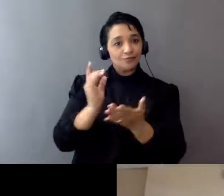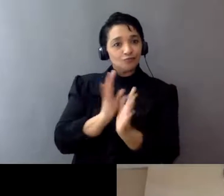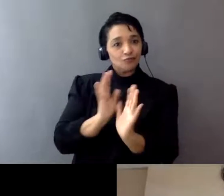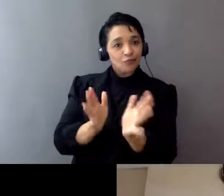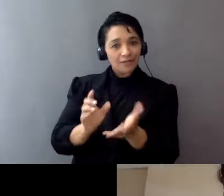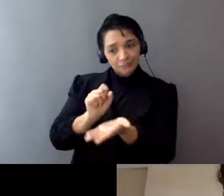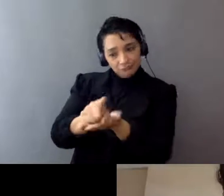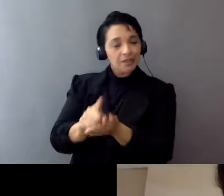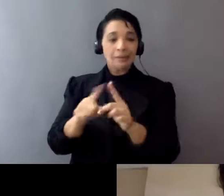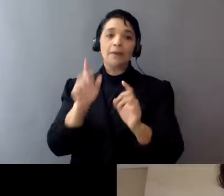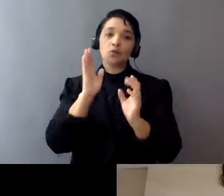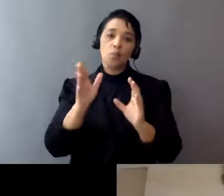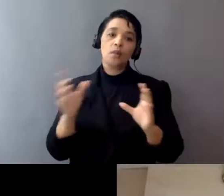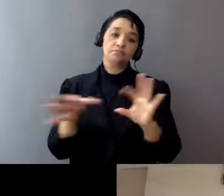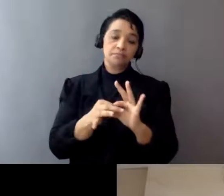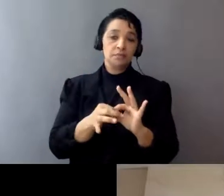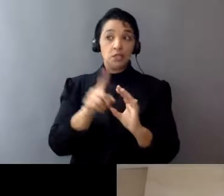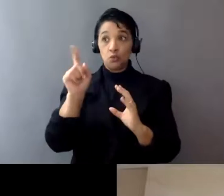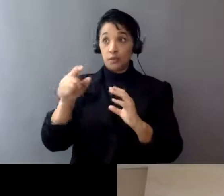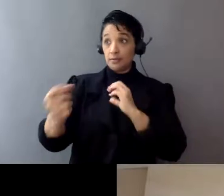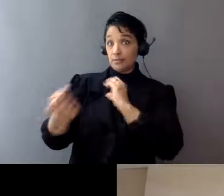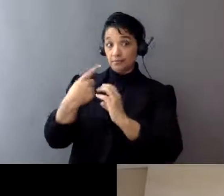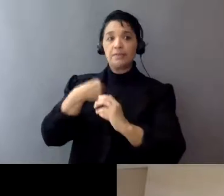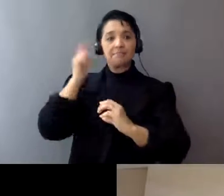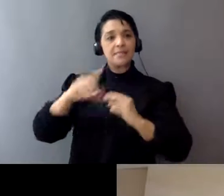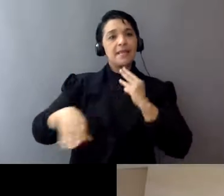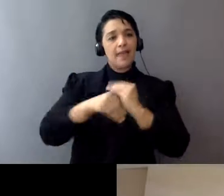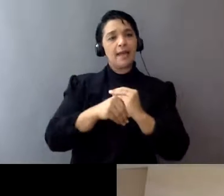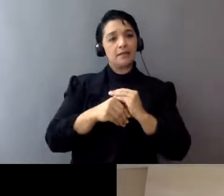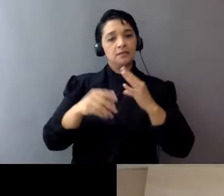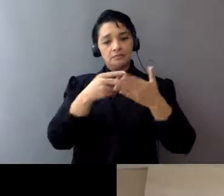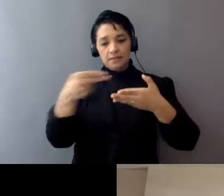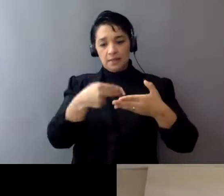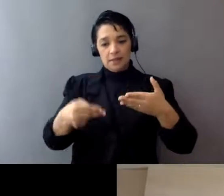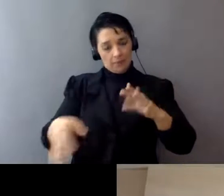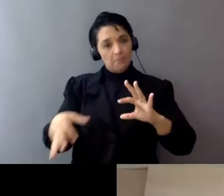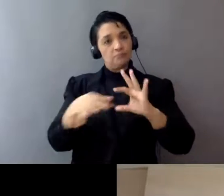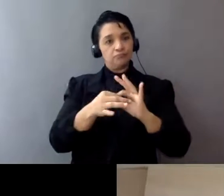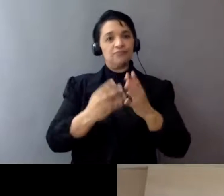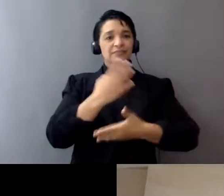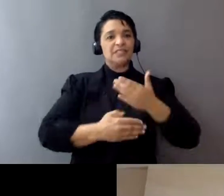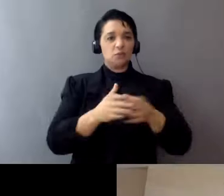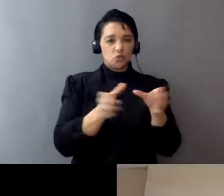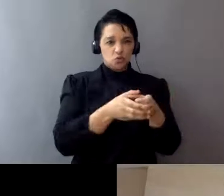Please join and write me, I can add all of you as well.